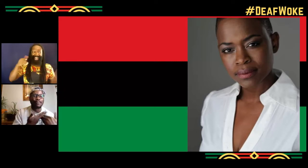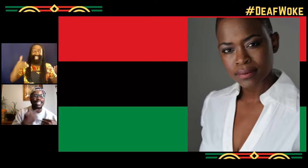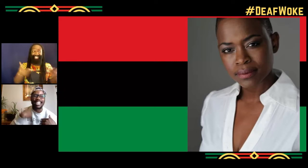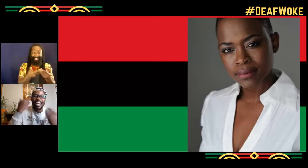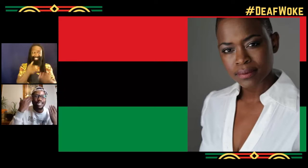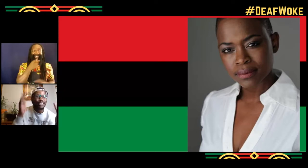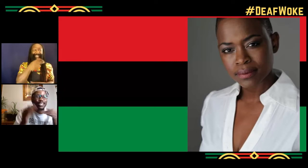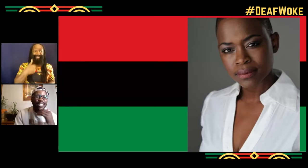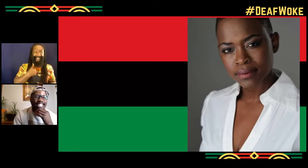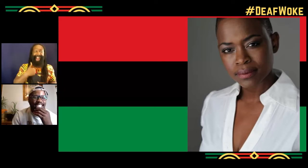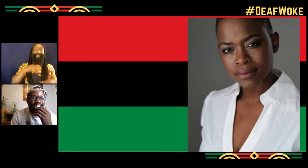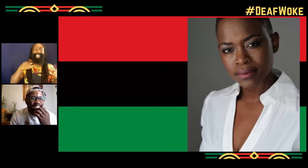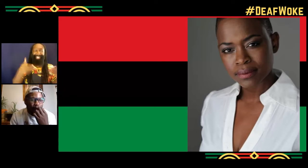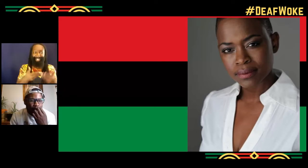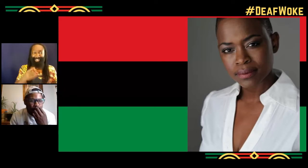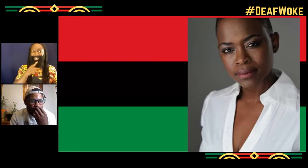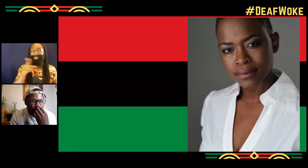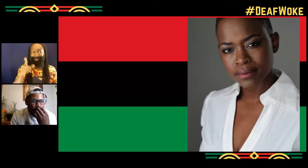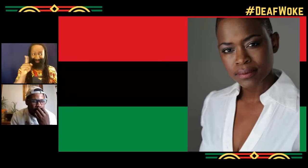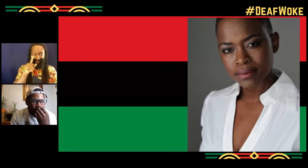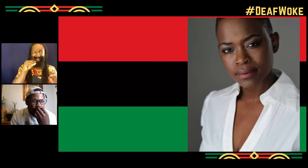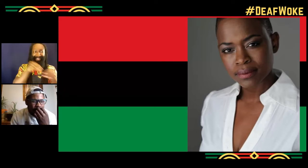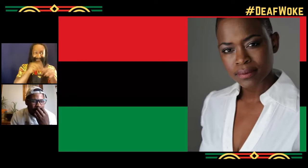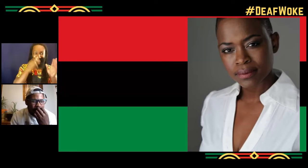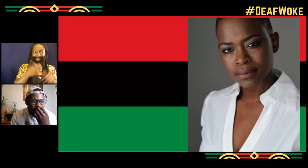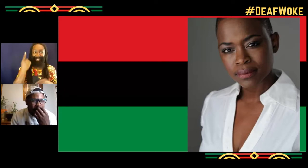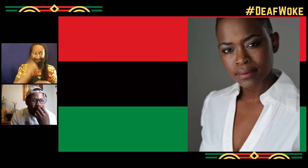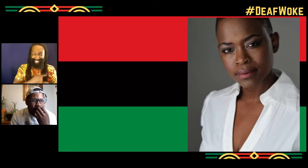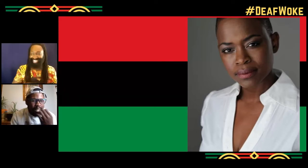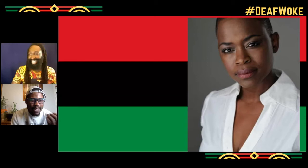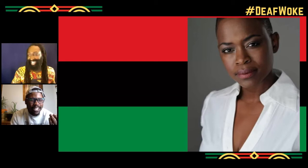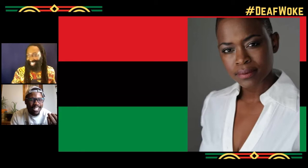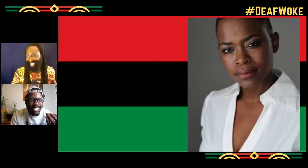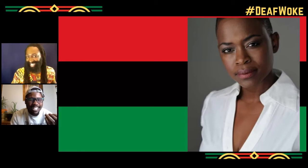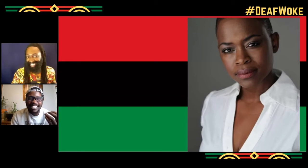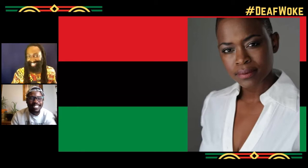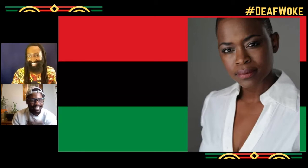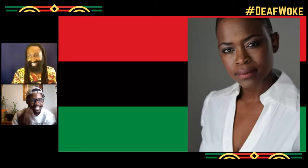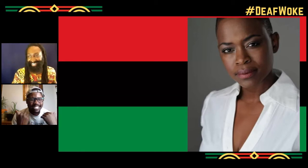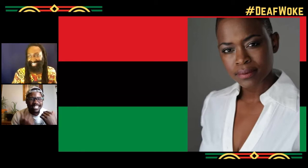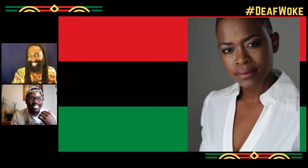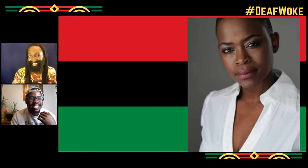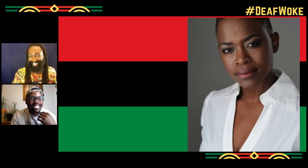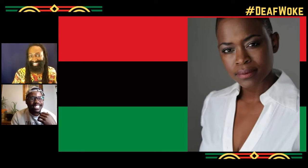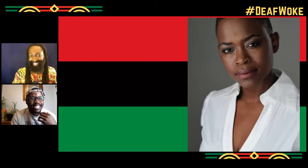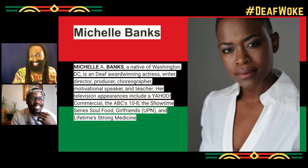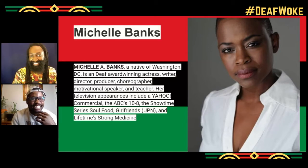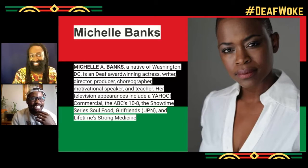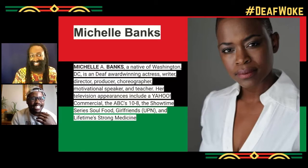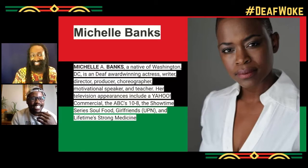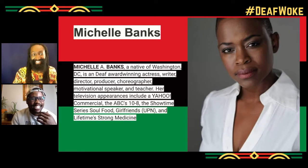I'm behind, I'm willing, I'm willing to admit what I don't know. You know what? I'ma have to introduce you to her one day. I'ma have to.